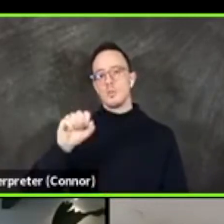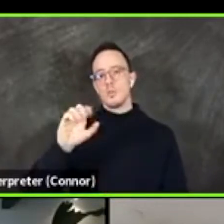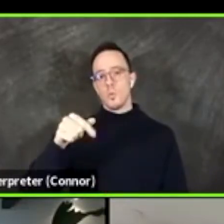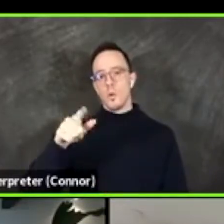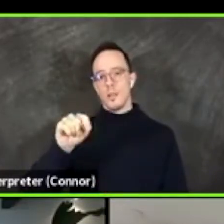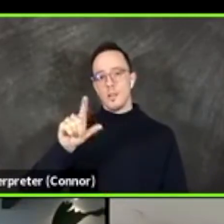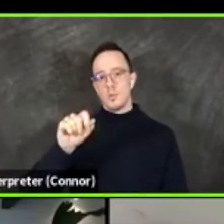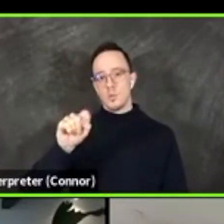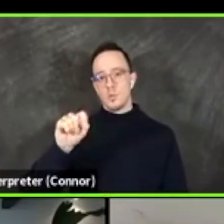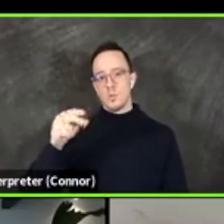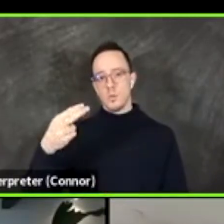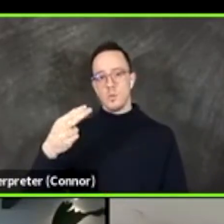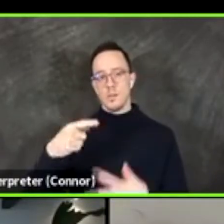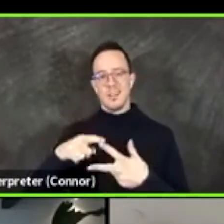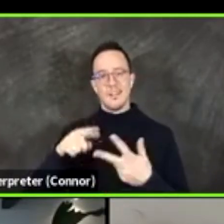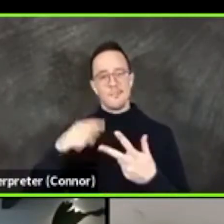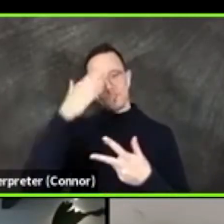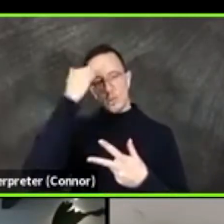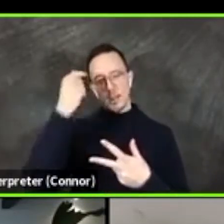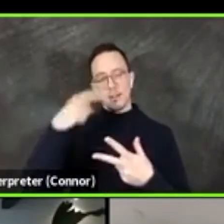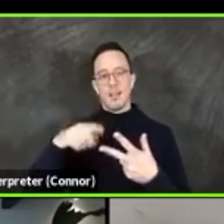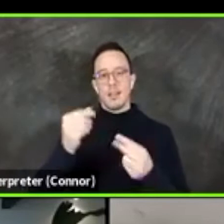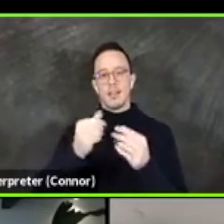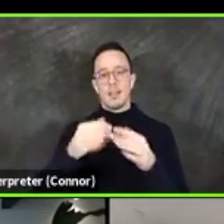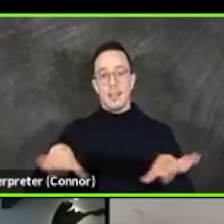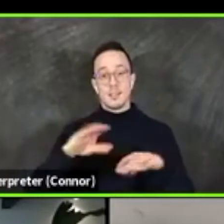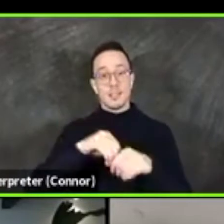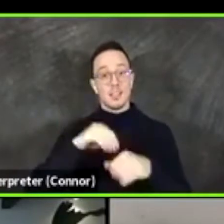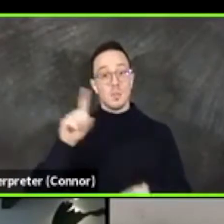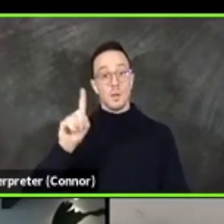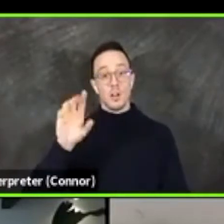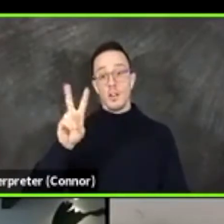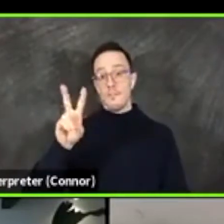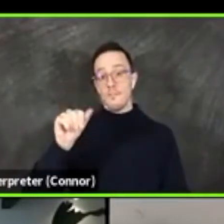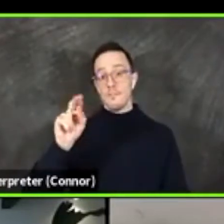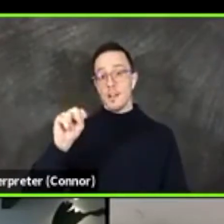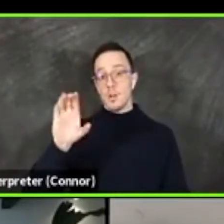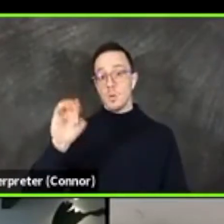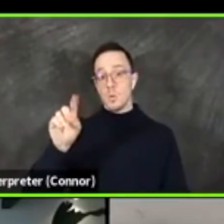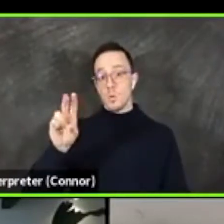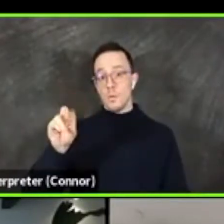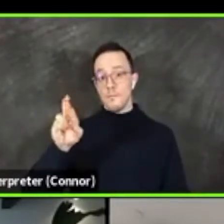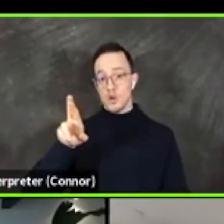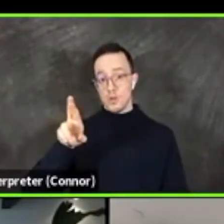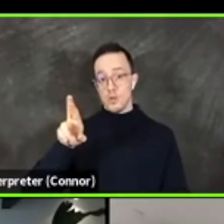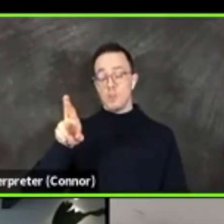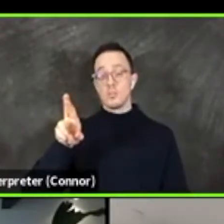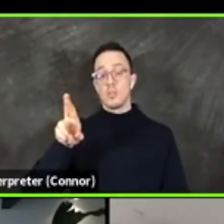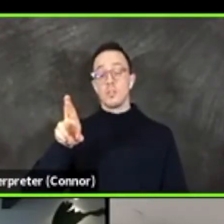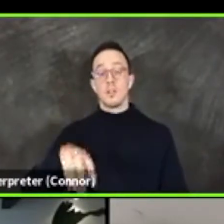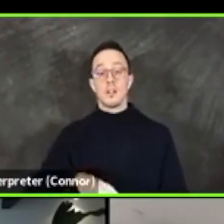IN VANCOUVER. AND I WAS WITH A STO:LO SCHOLAR, DYLAN ROBINSON, AND